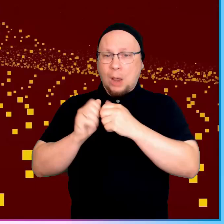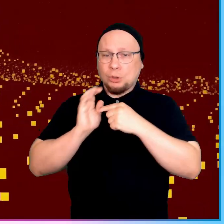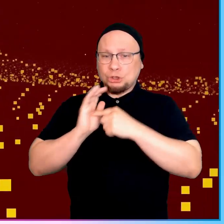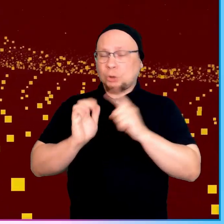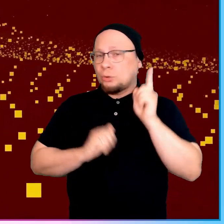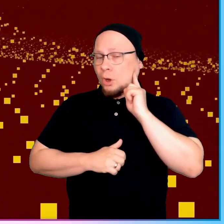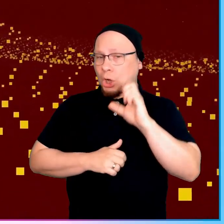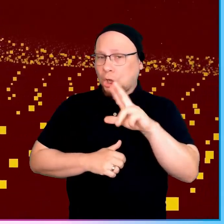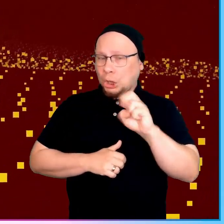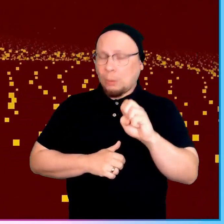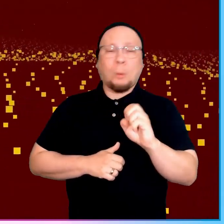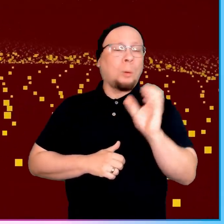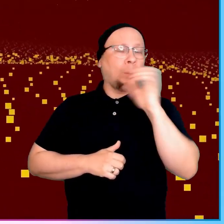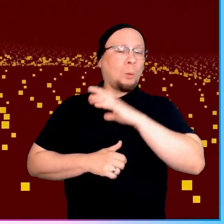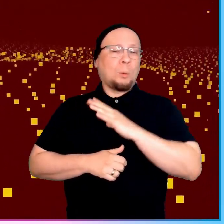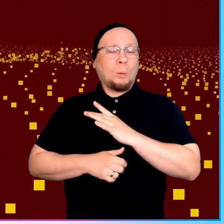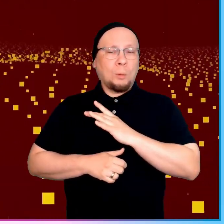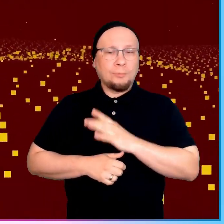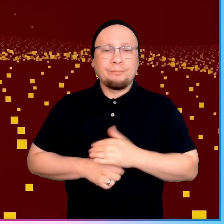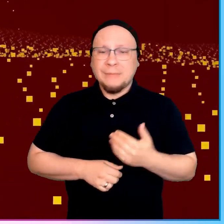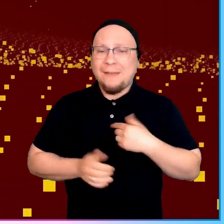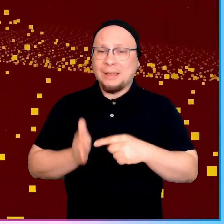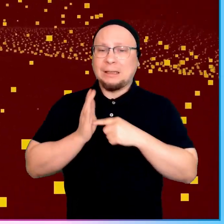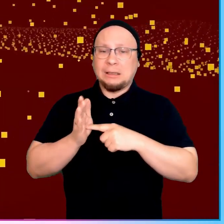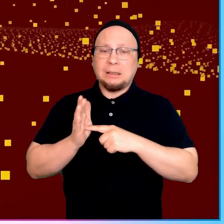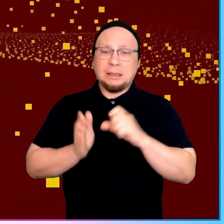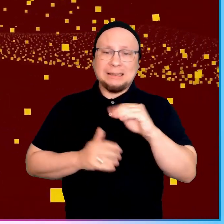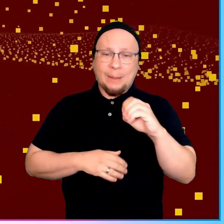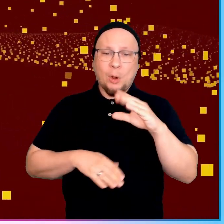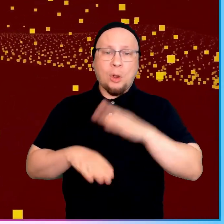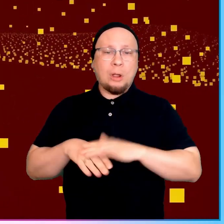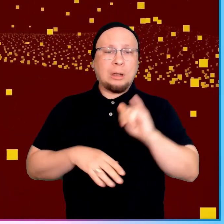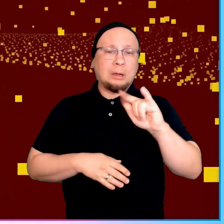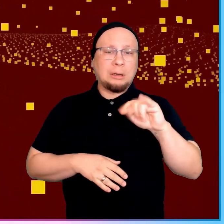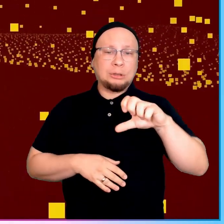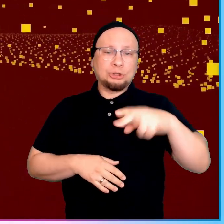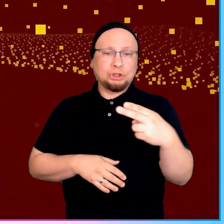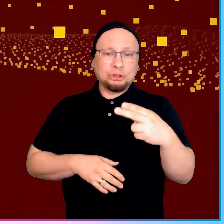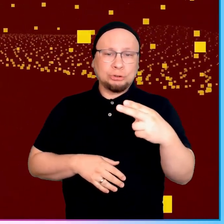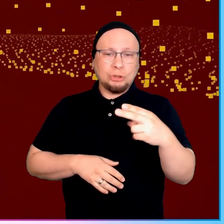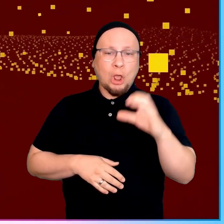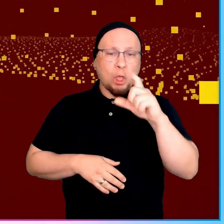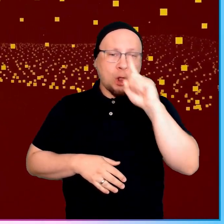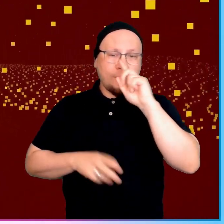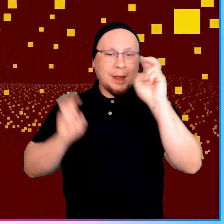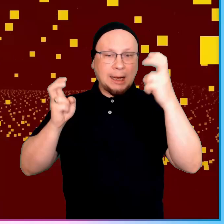There is a demo available to play on Itch.io if you search for Periphery Synthetic EP.